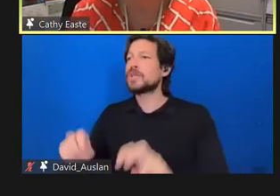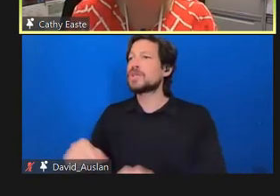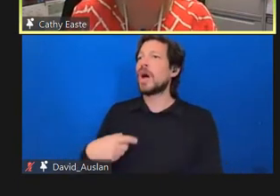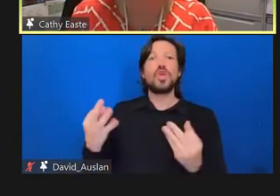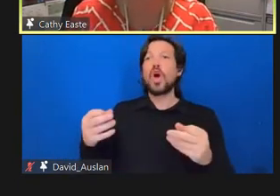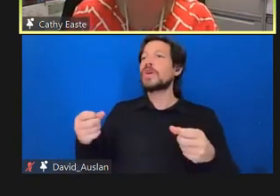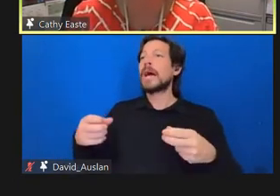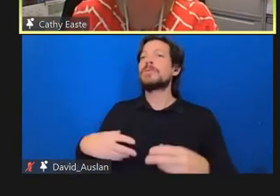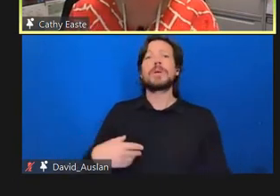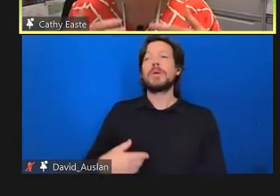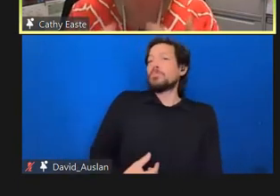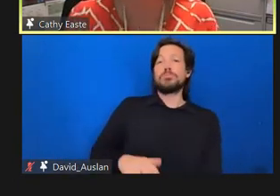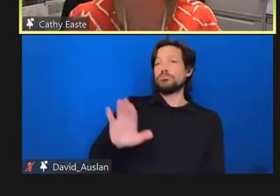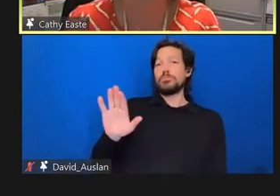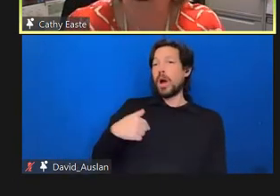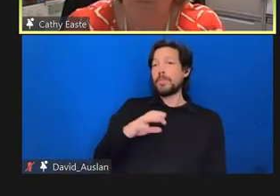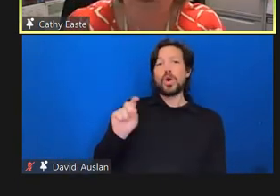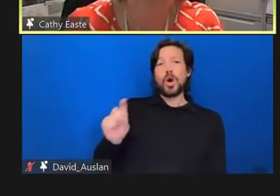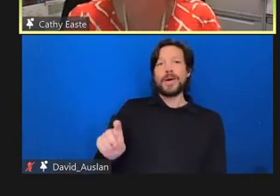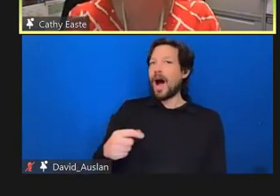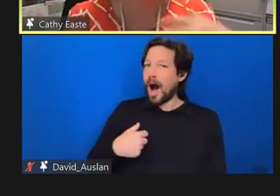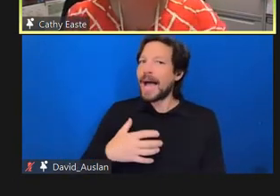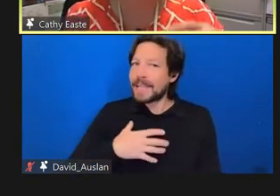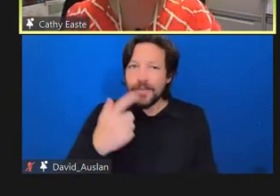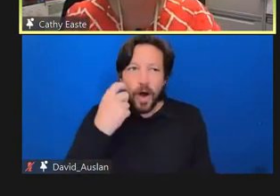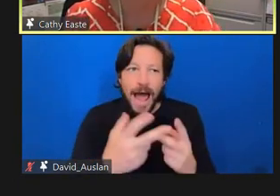and that's just too hard on me." I have to look at other options, so I will use